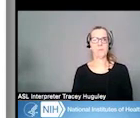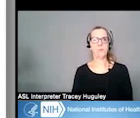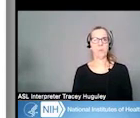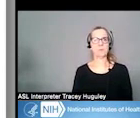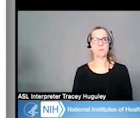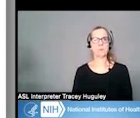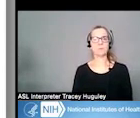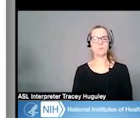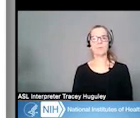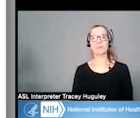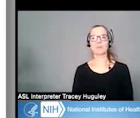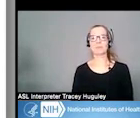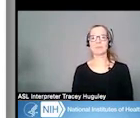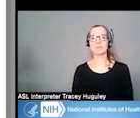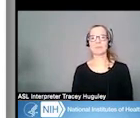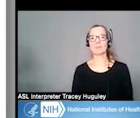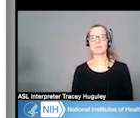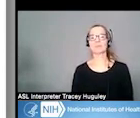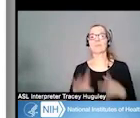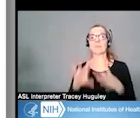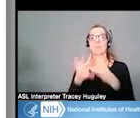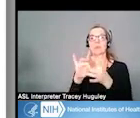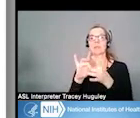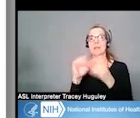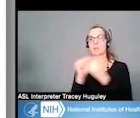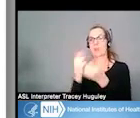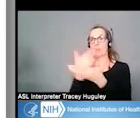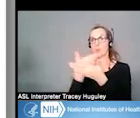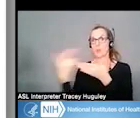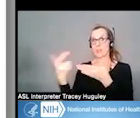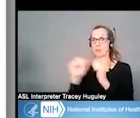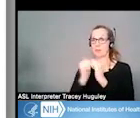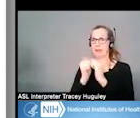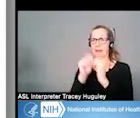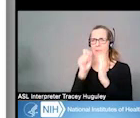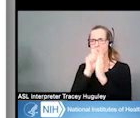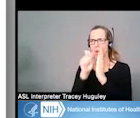And with regard to resources for writing a Data Management and Sharing Plan,